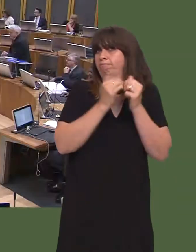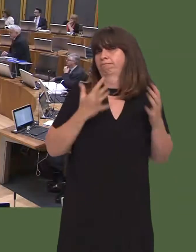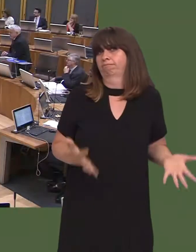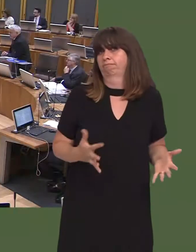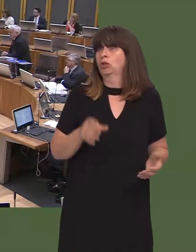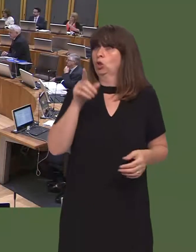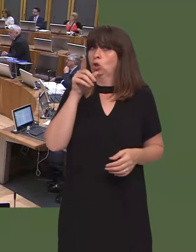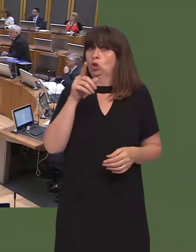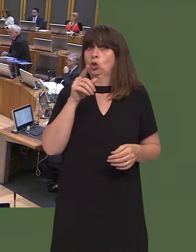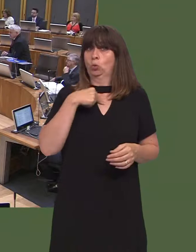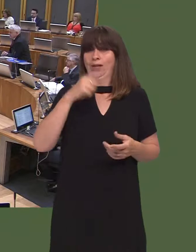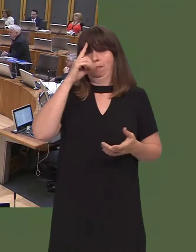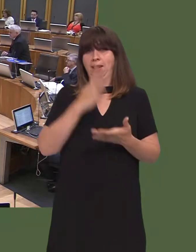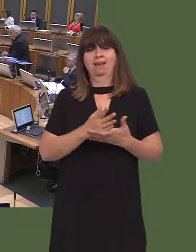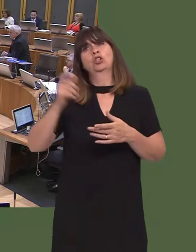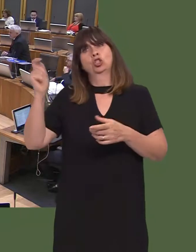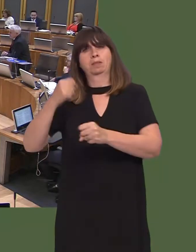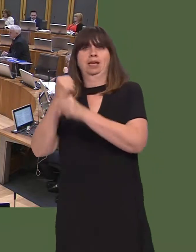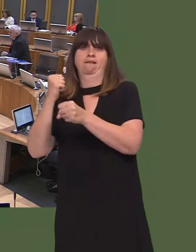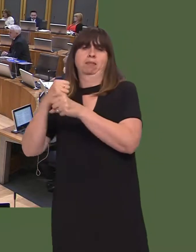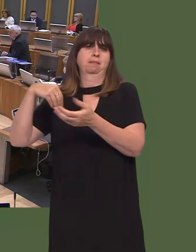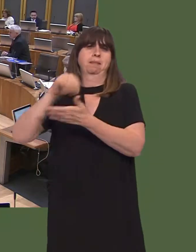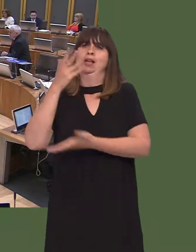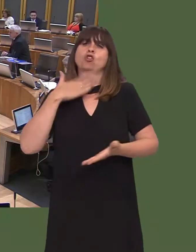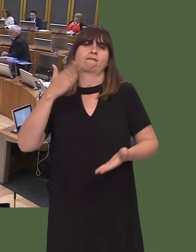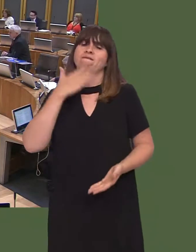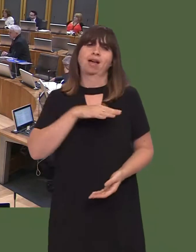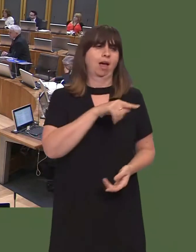You want students to pay for the funding gap. We believe that that is unjust.